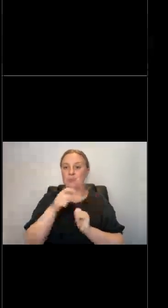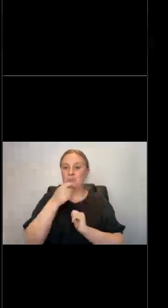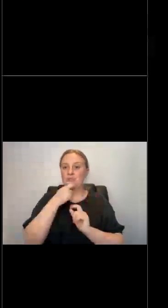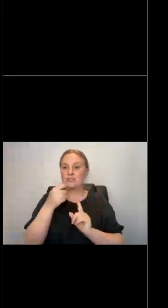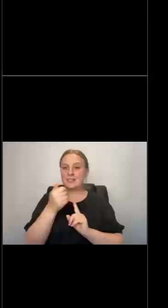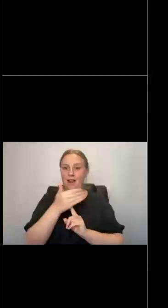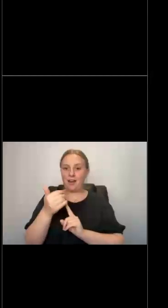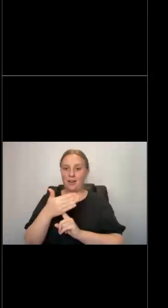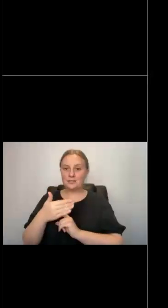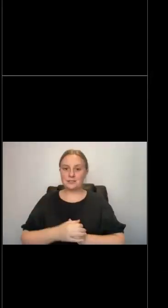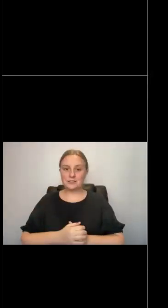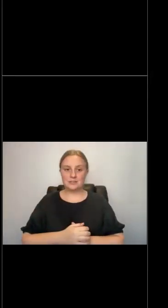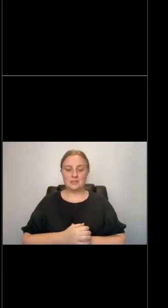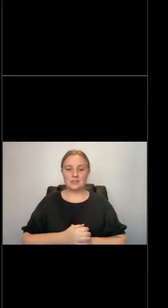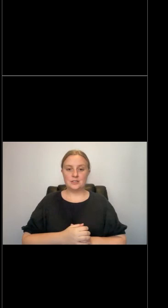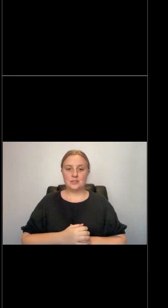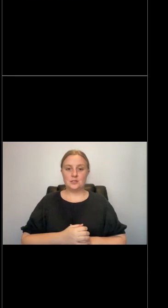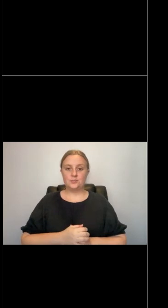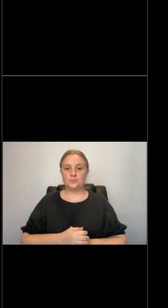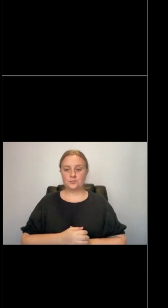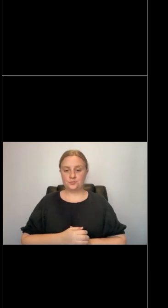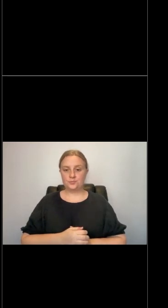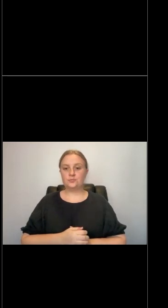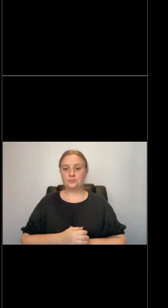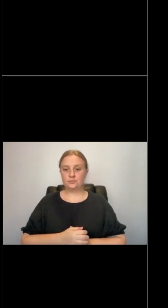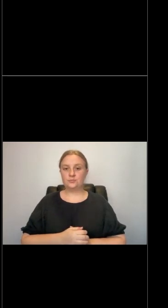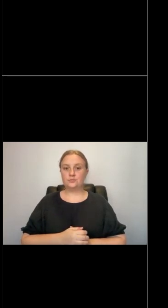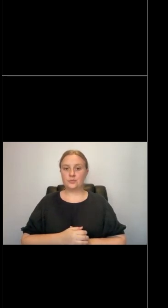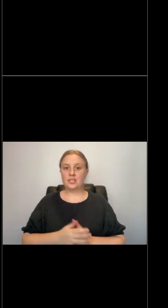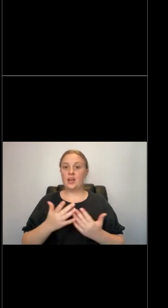As I said, if you get a copy of the notice of hearing